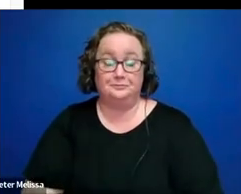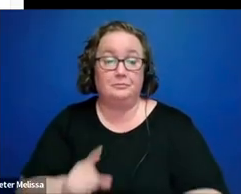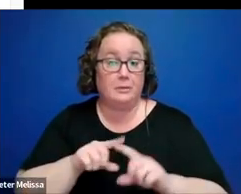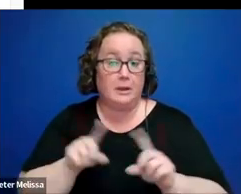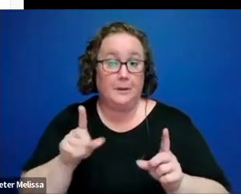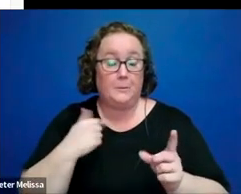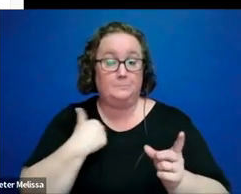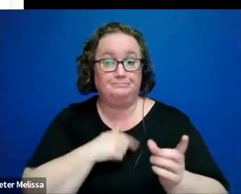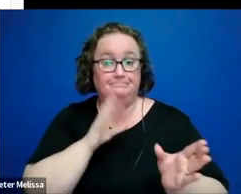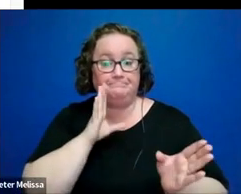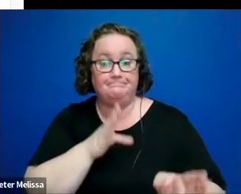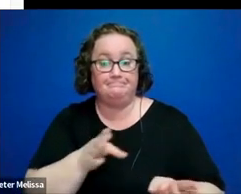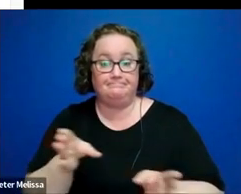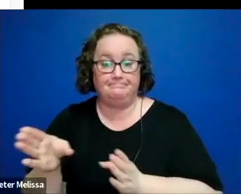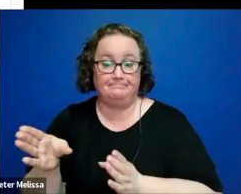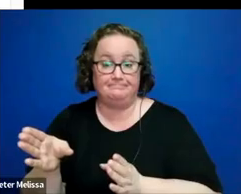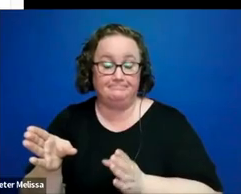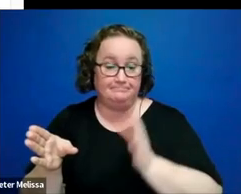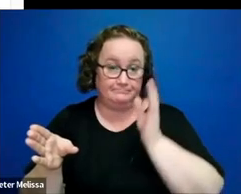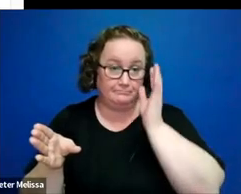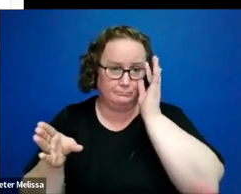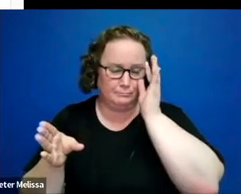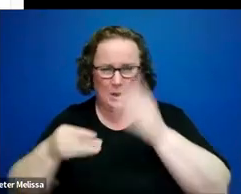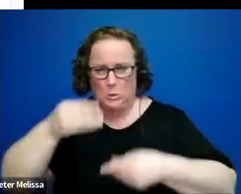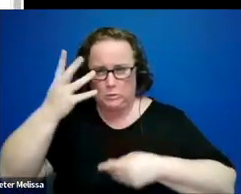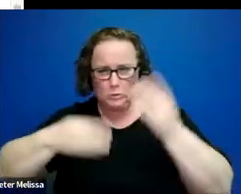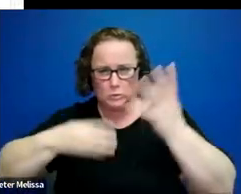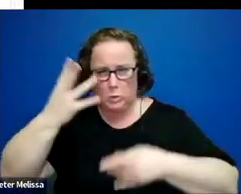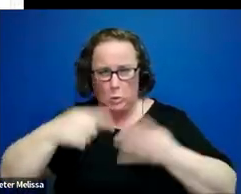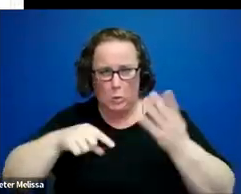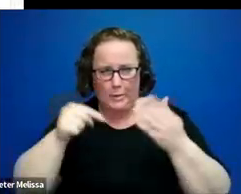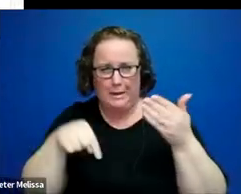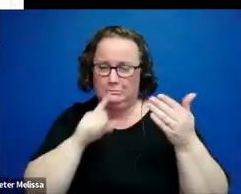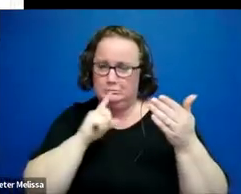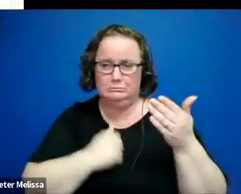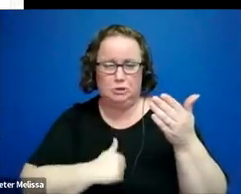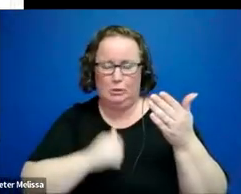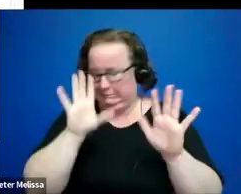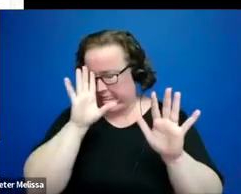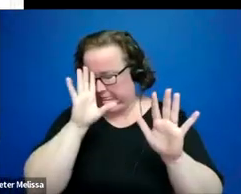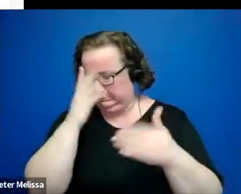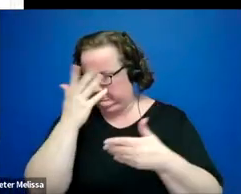then release, which here, I'll scroll to the bottom. Sorry, close your eyes if you're going to be dizzy.